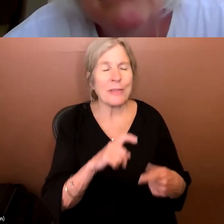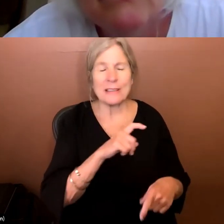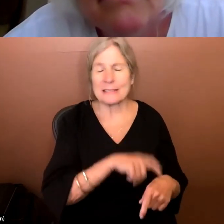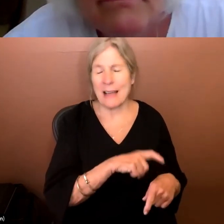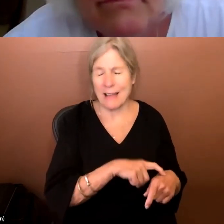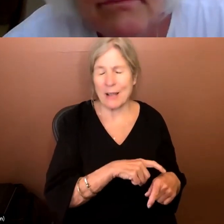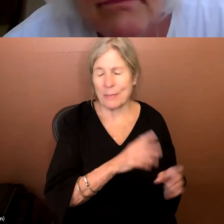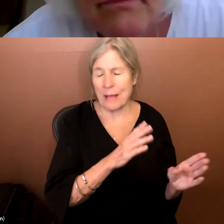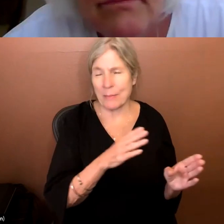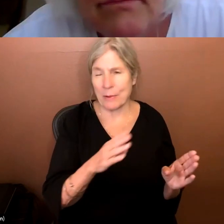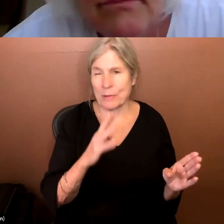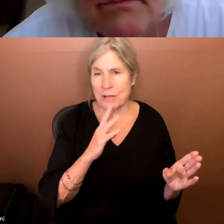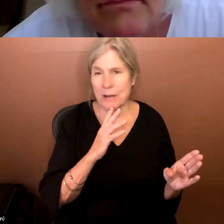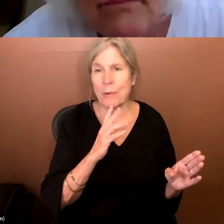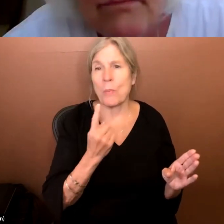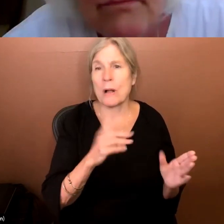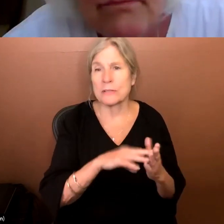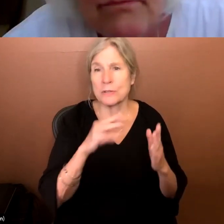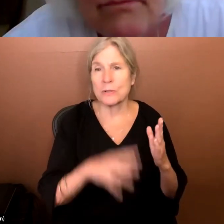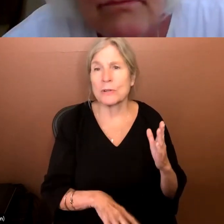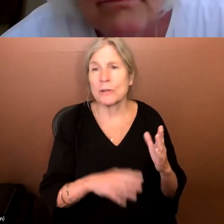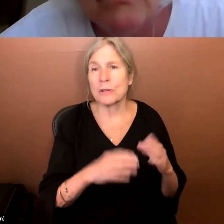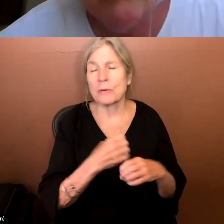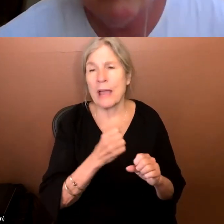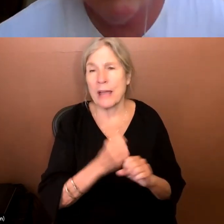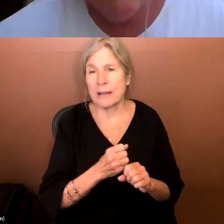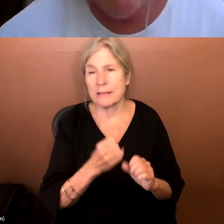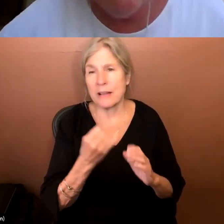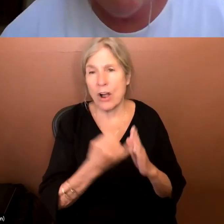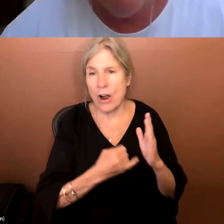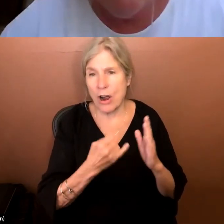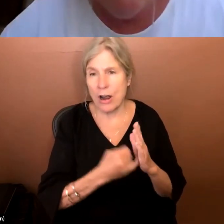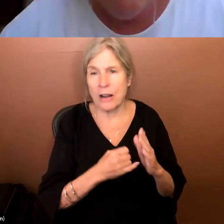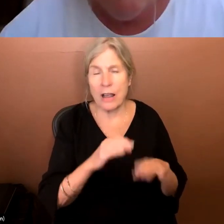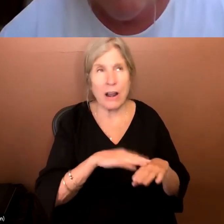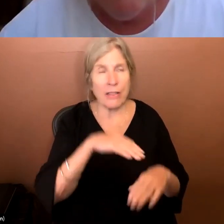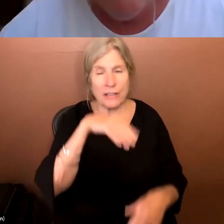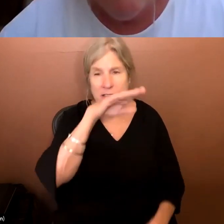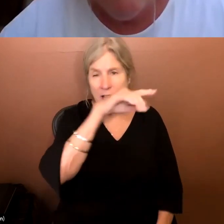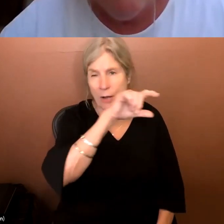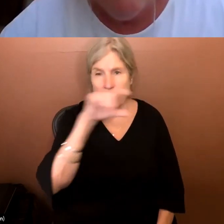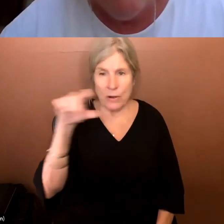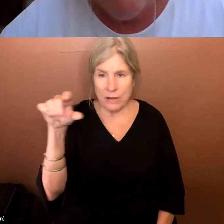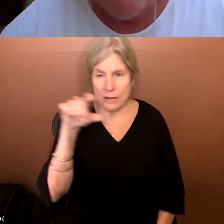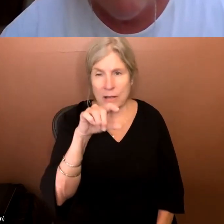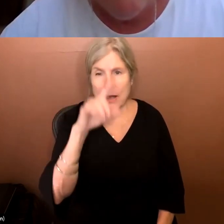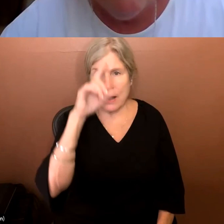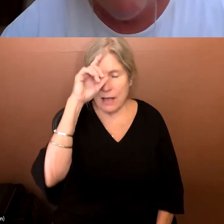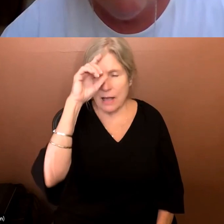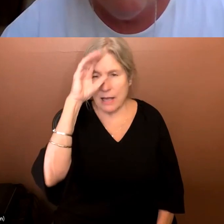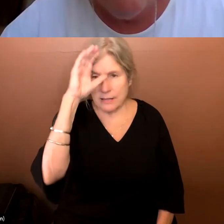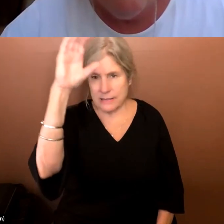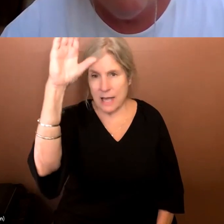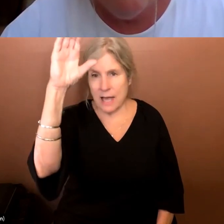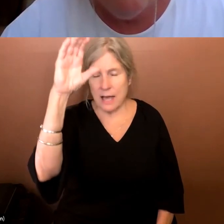One student created a piece of art work and along the top was sun , then some rain clouds with rain